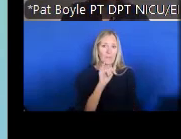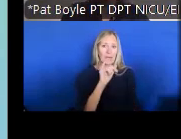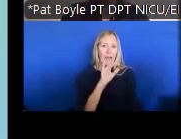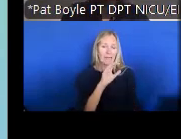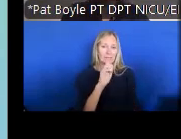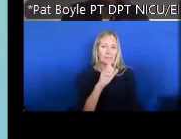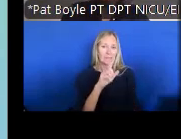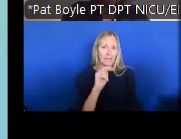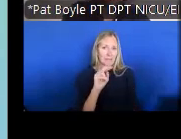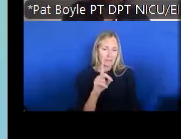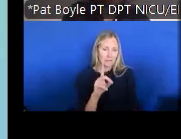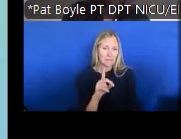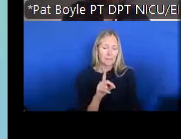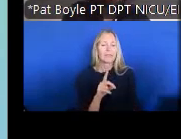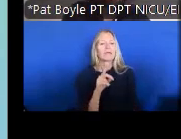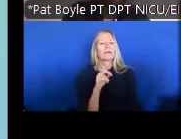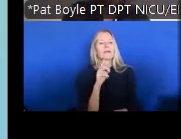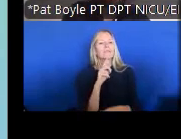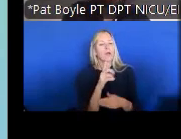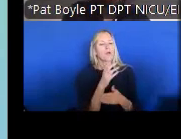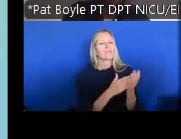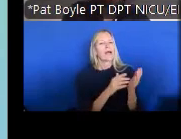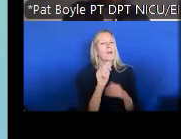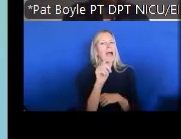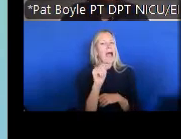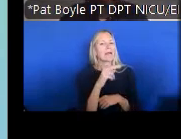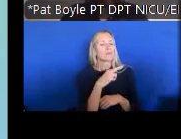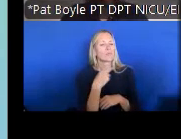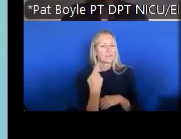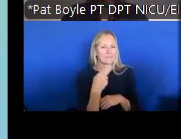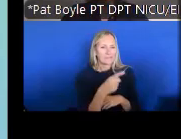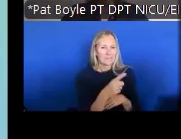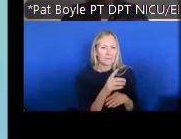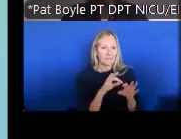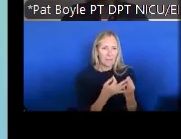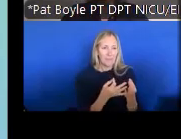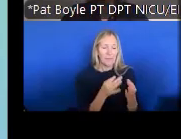looking at at-risk families, and the actual study group were able